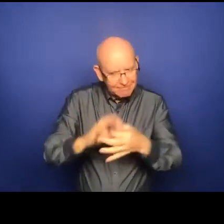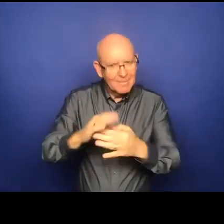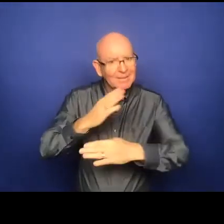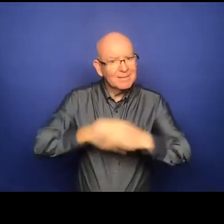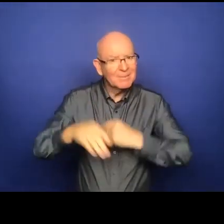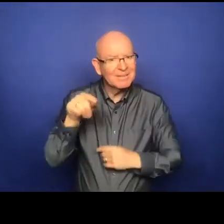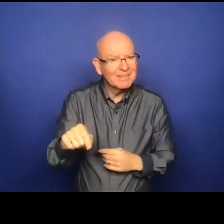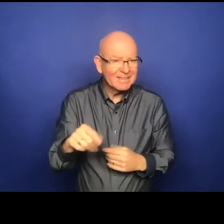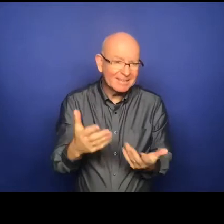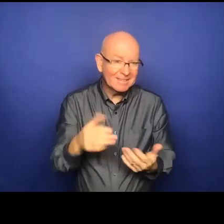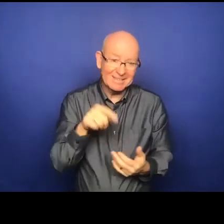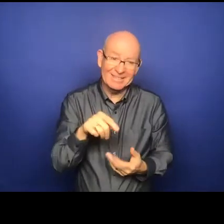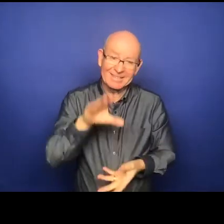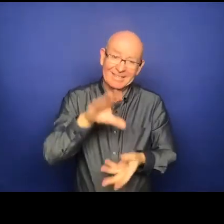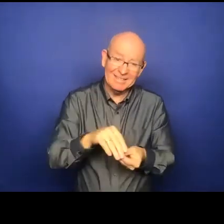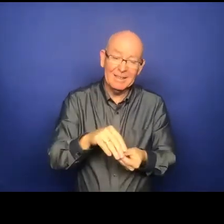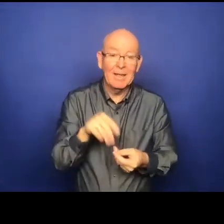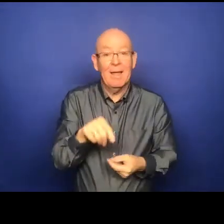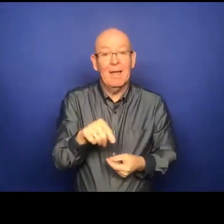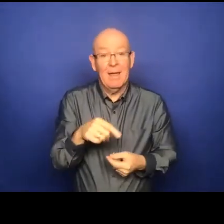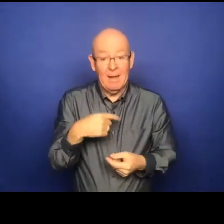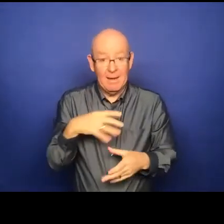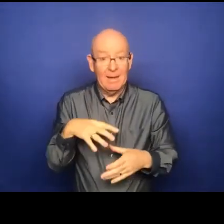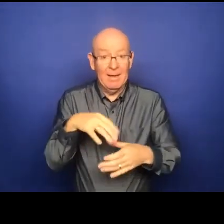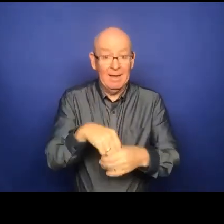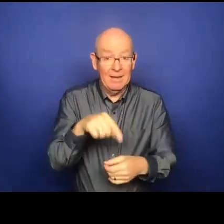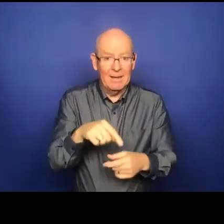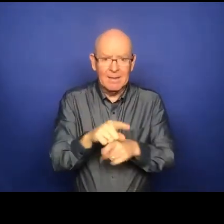is key to ensure that the request and commitment